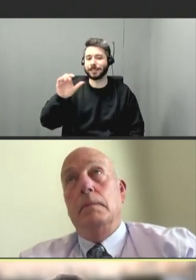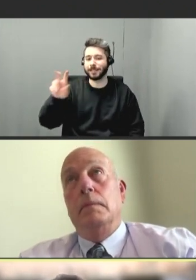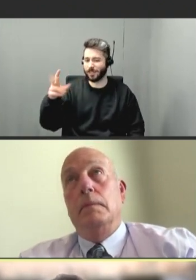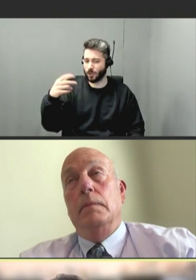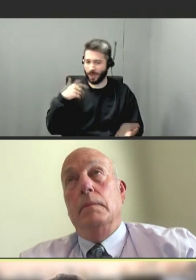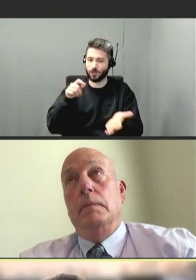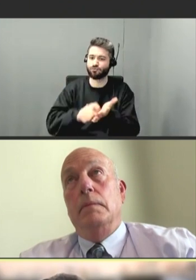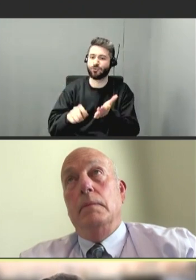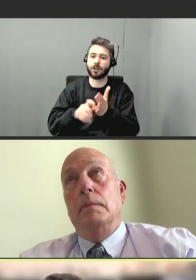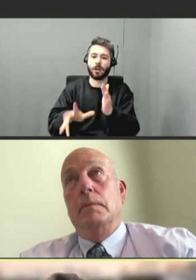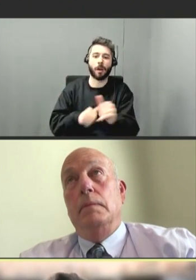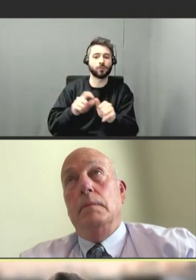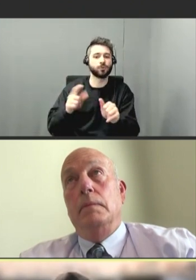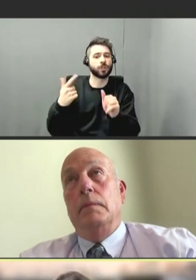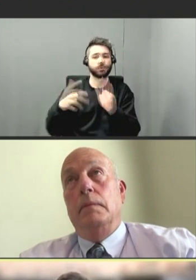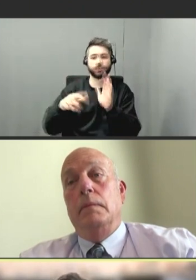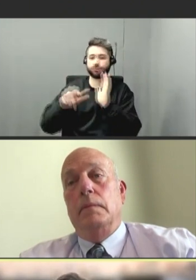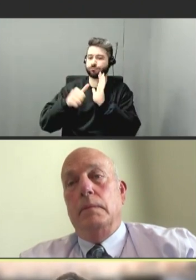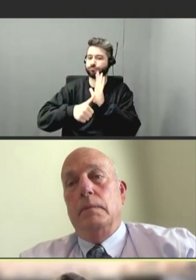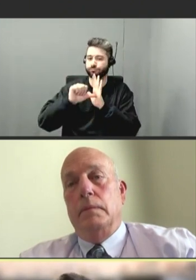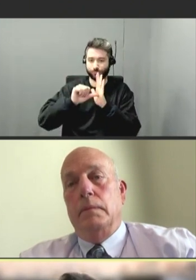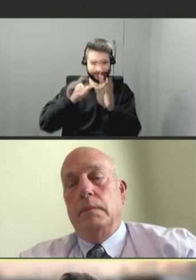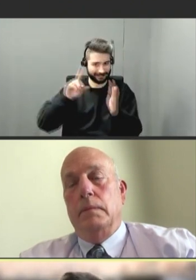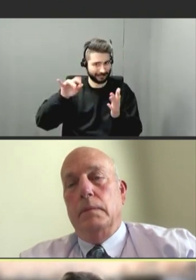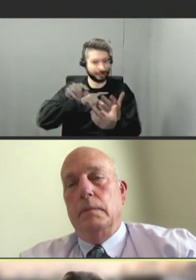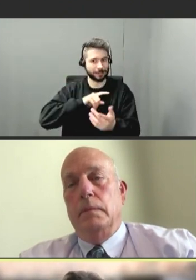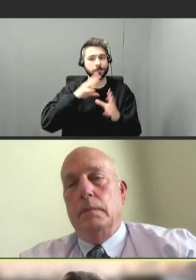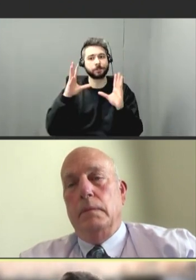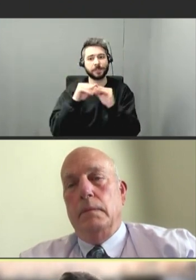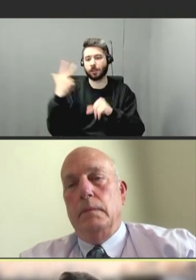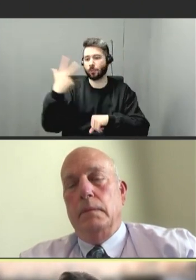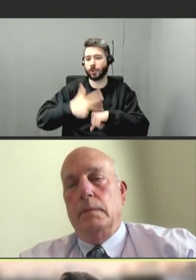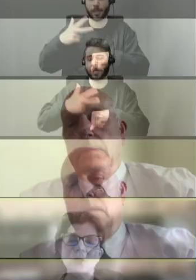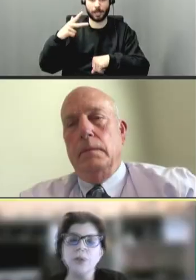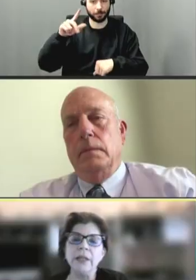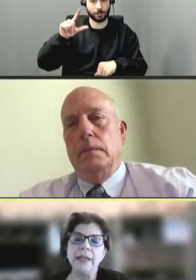So, just to highlight they met three times in 2022.